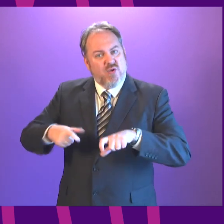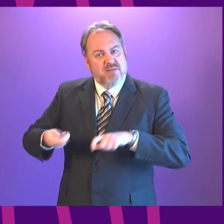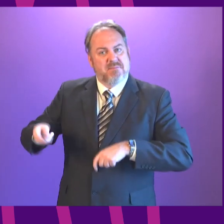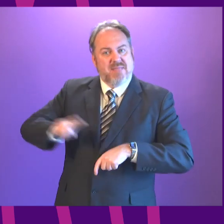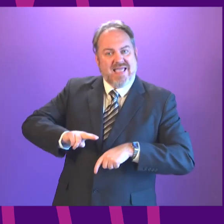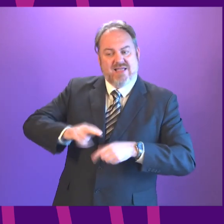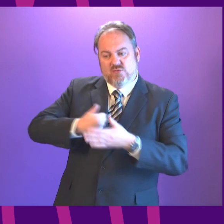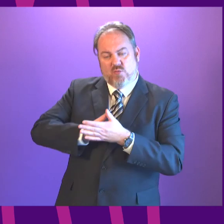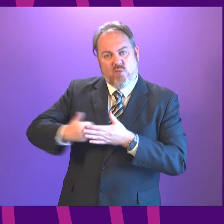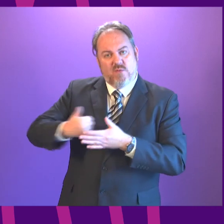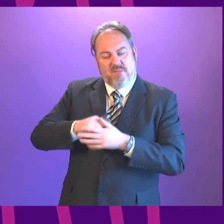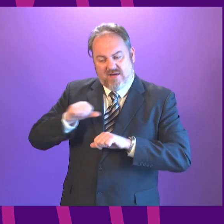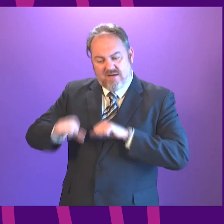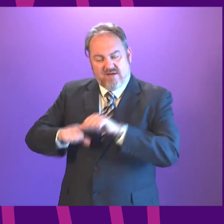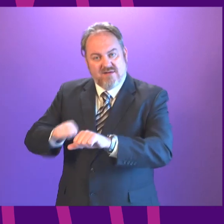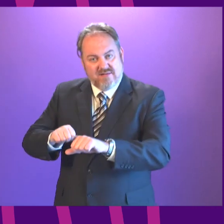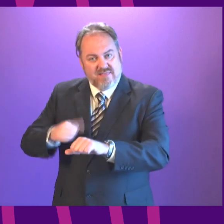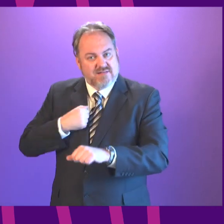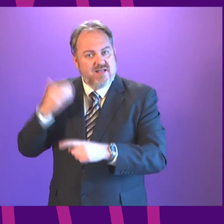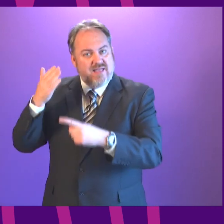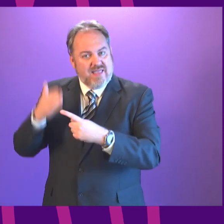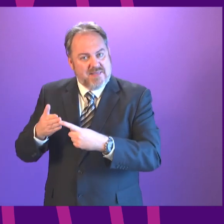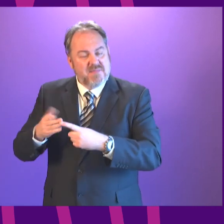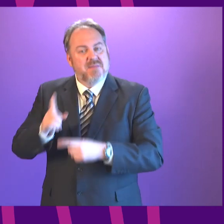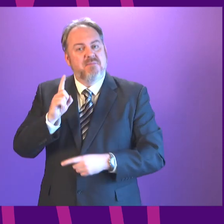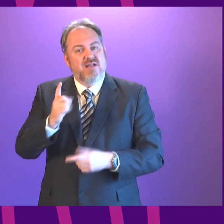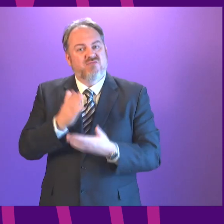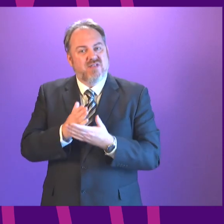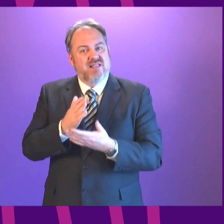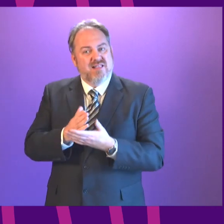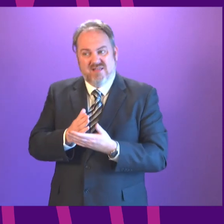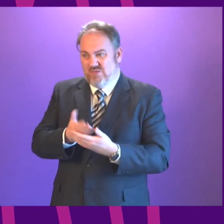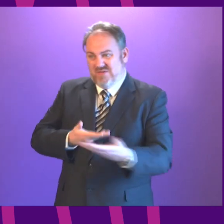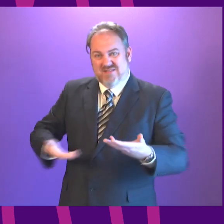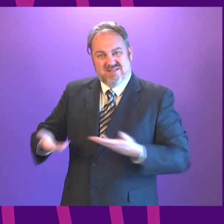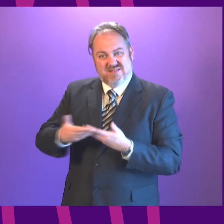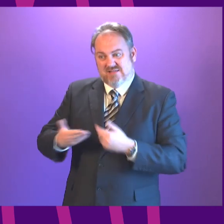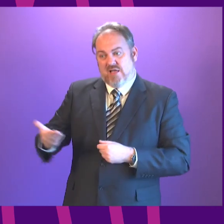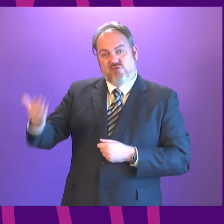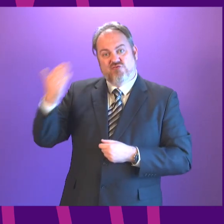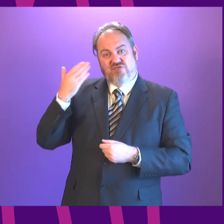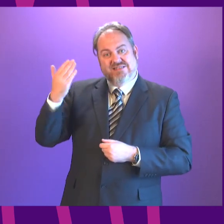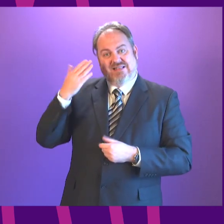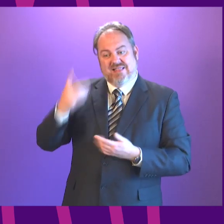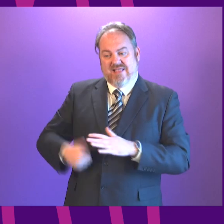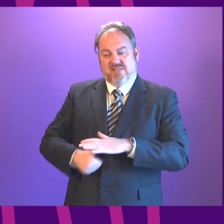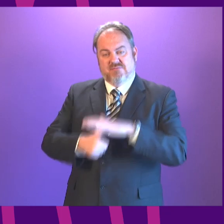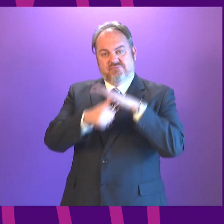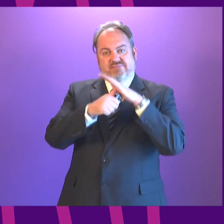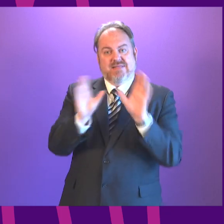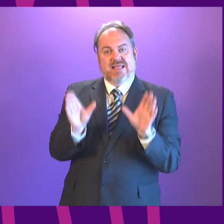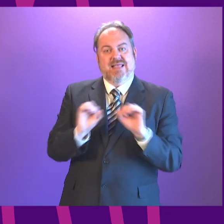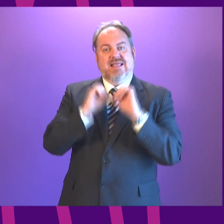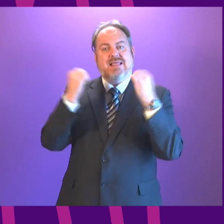priority, and we discussed the issue at the Cabinet meeting earlier today. However, that